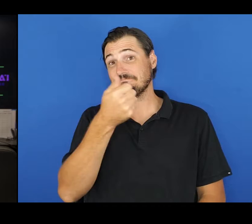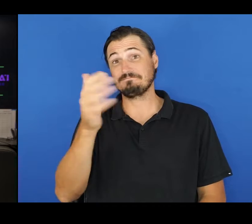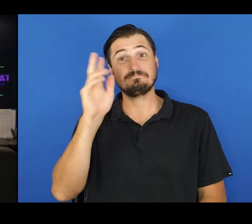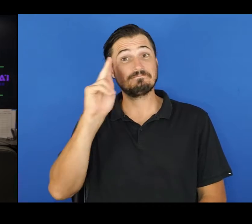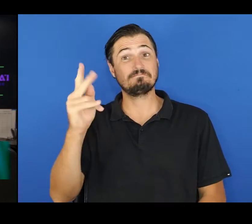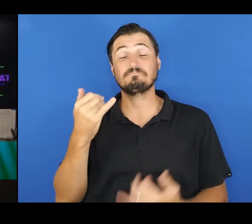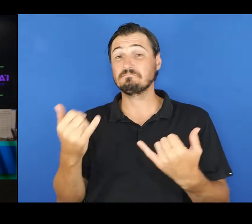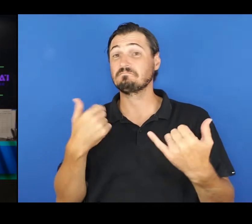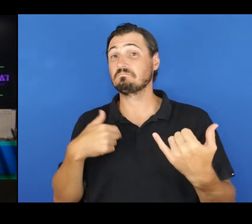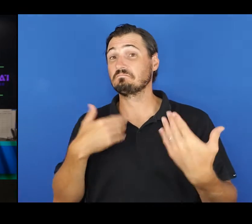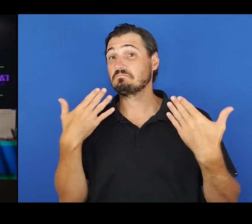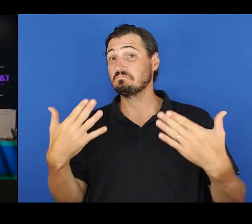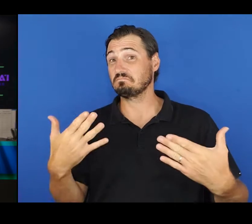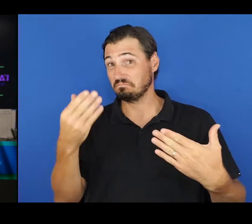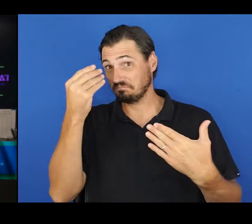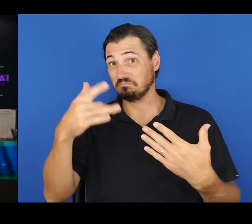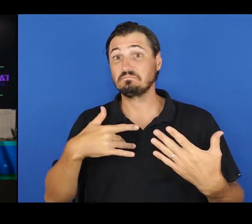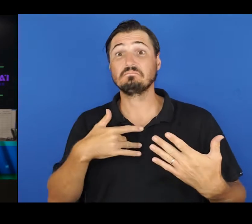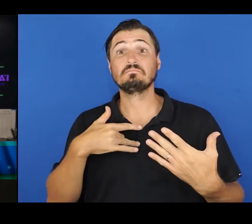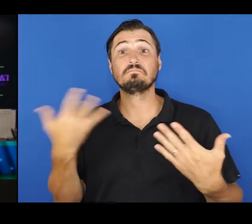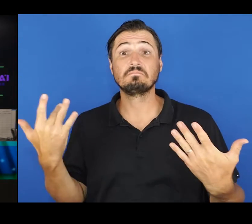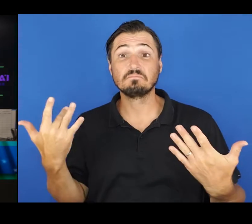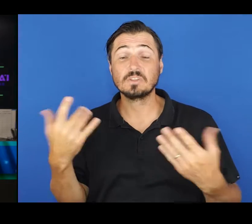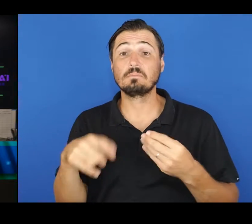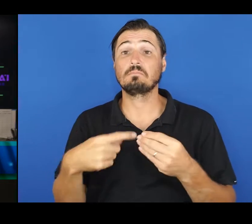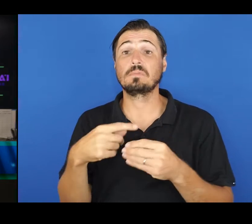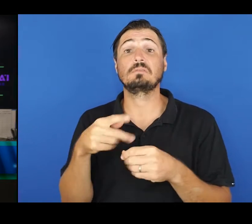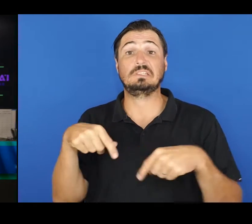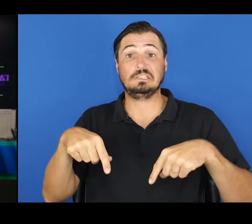Aloha Kaua‘i. This is your County of Kaua‘i briefing for Monday, June 14